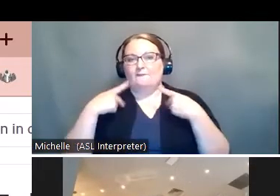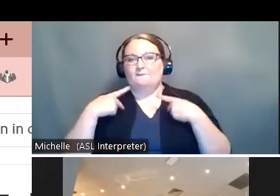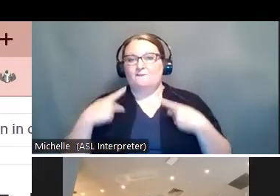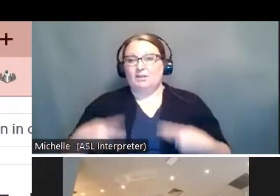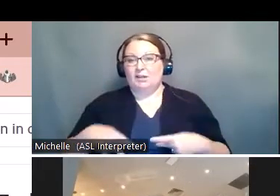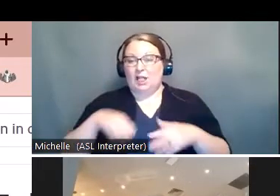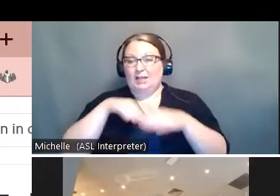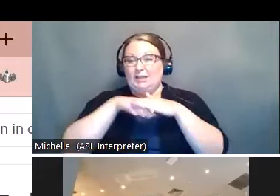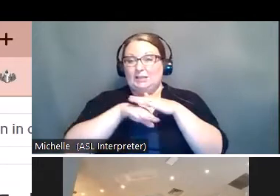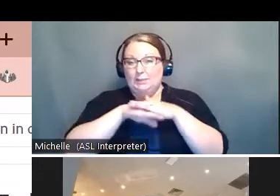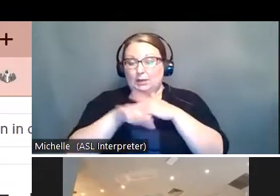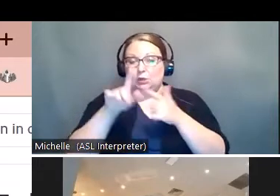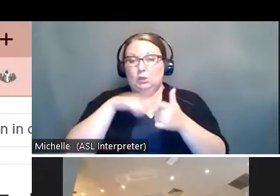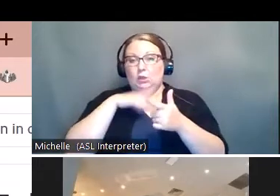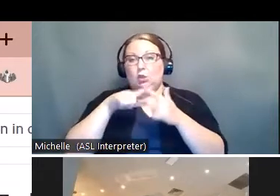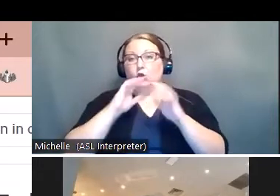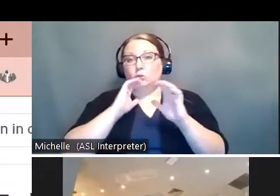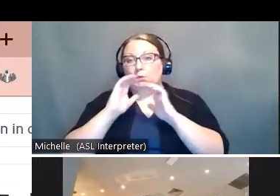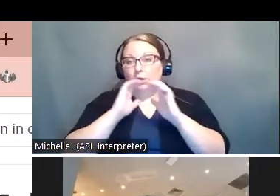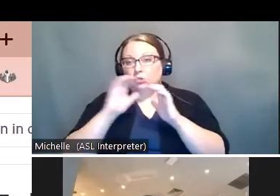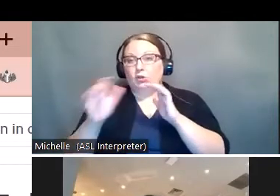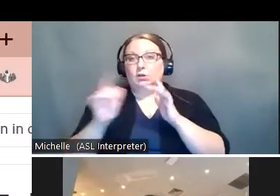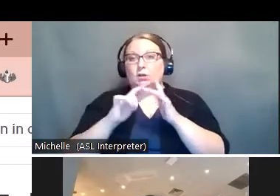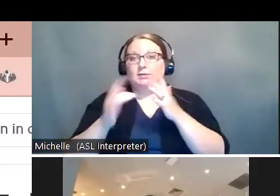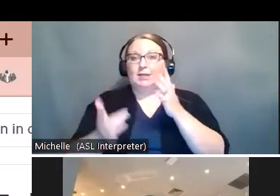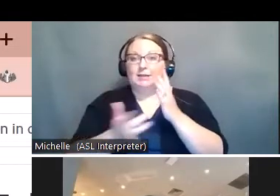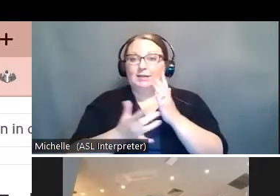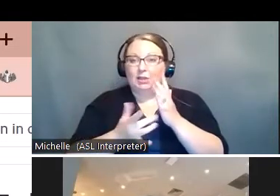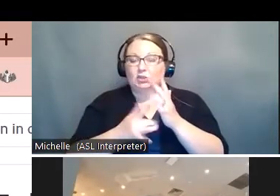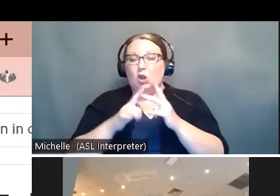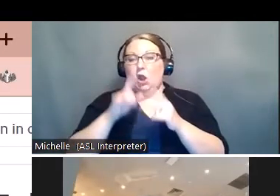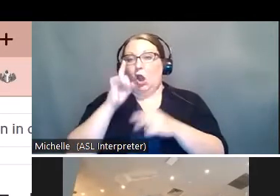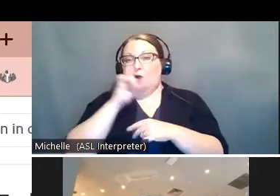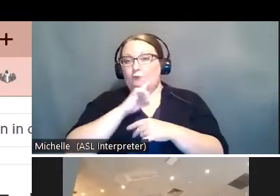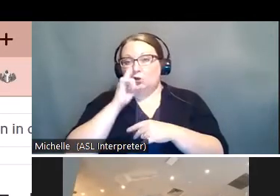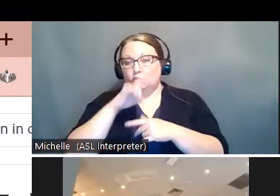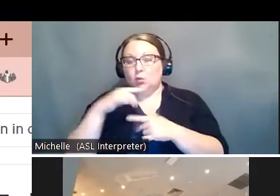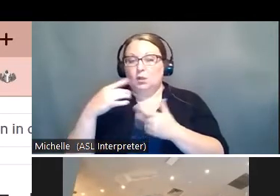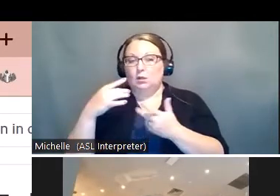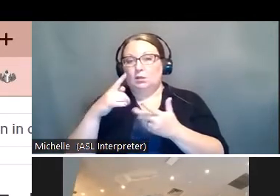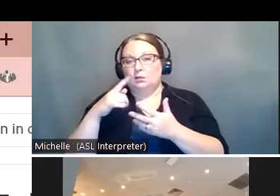on communication, on technology, and virtual assets and access,